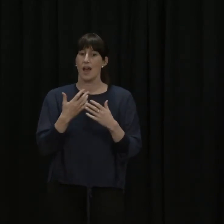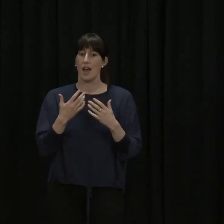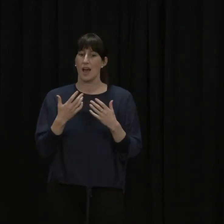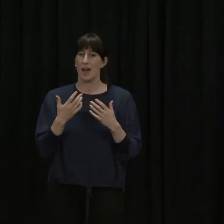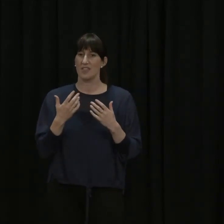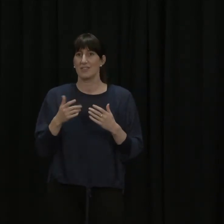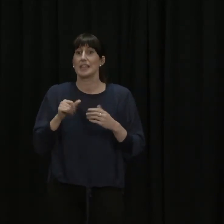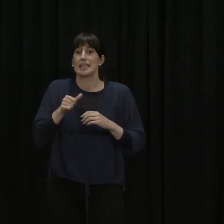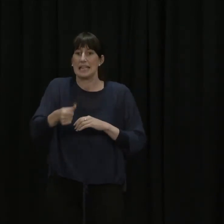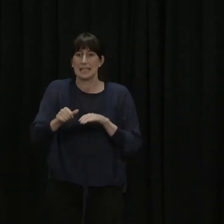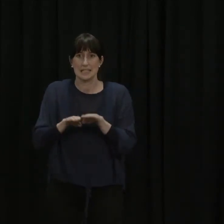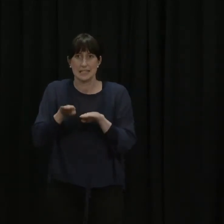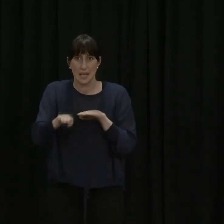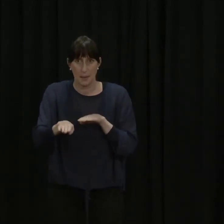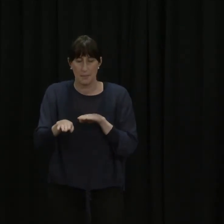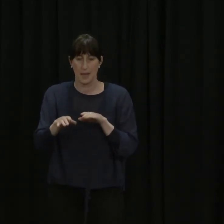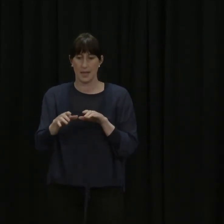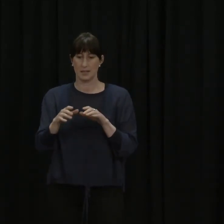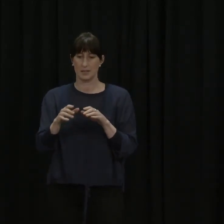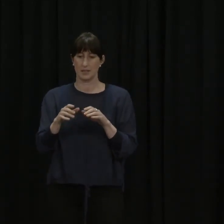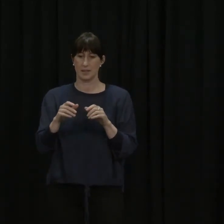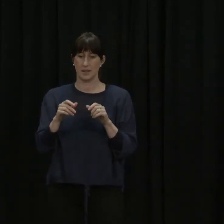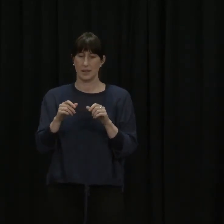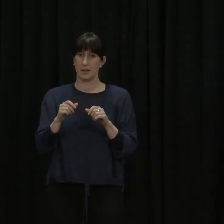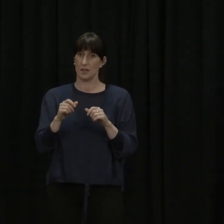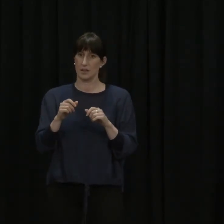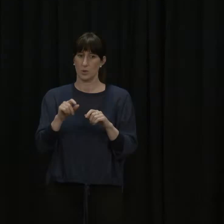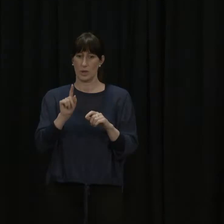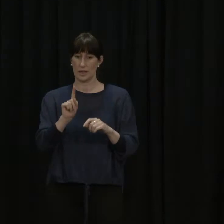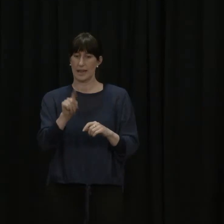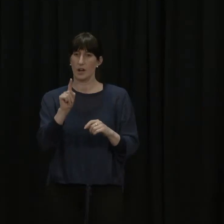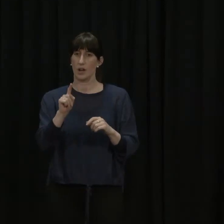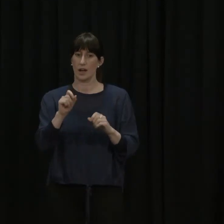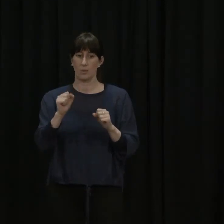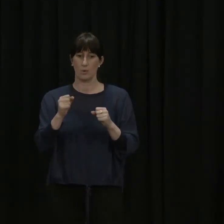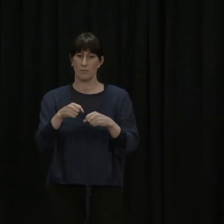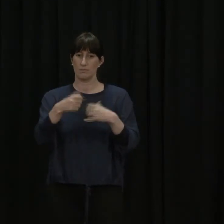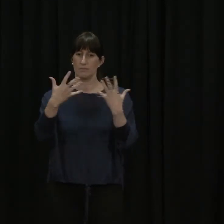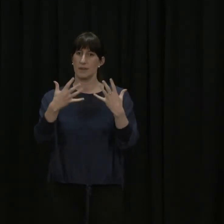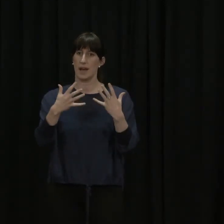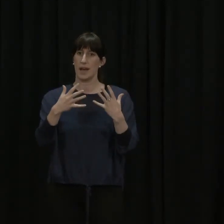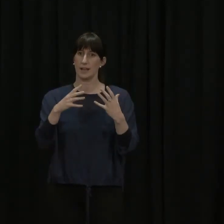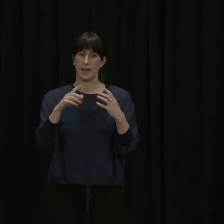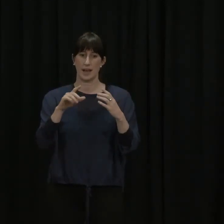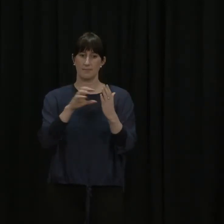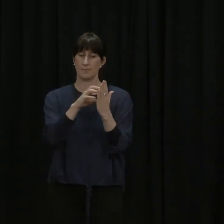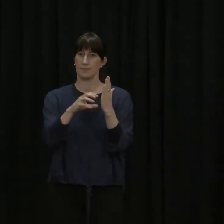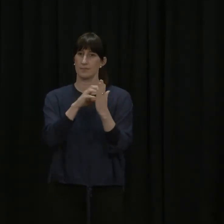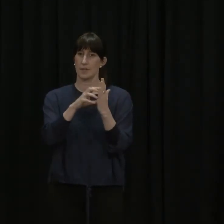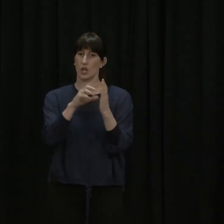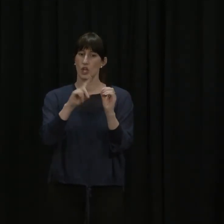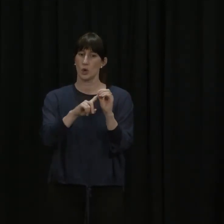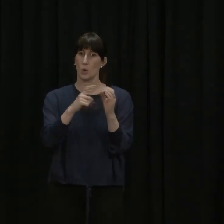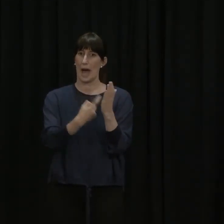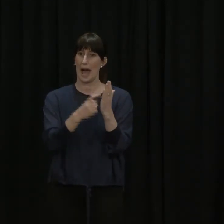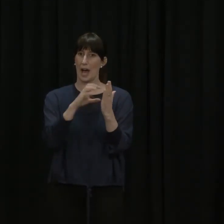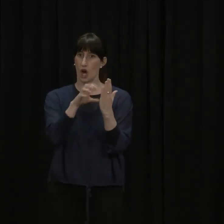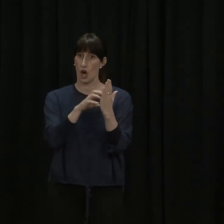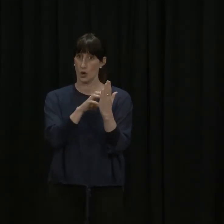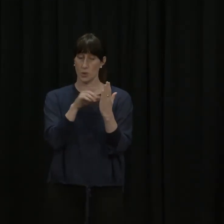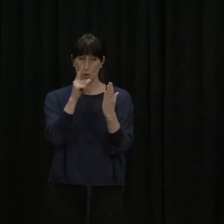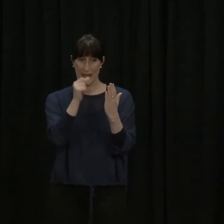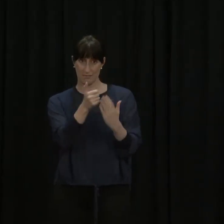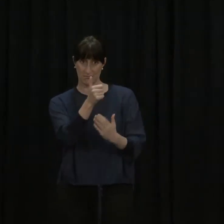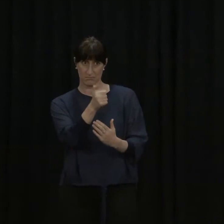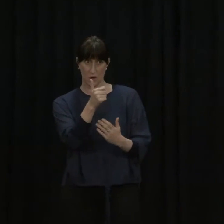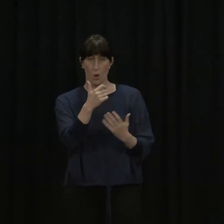vaccines and then this next